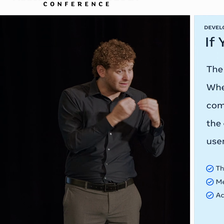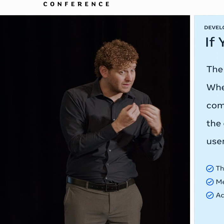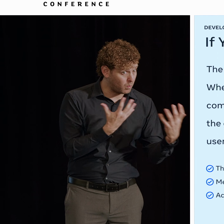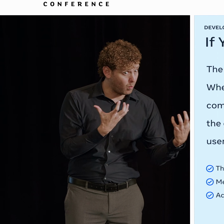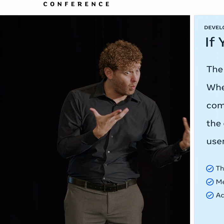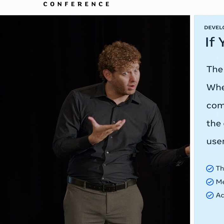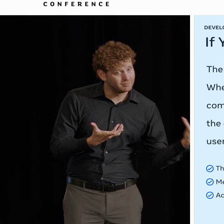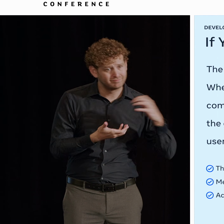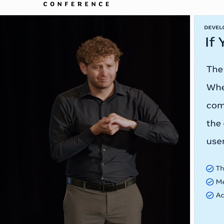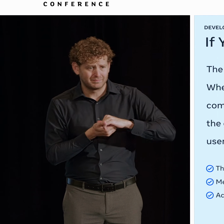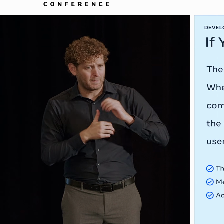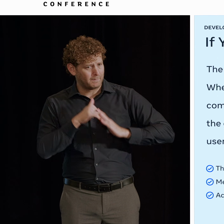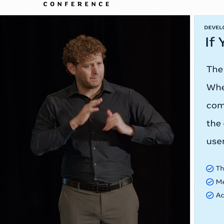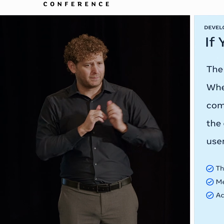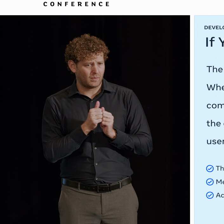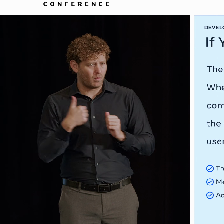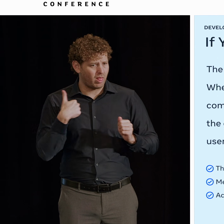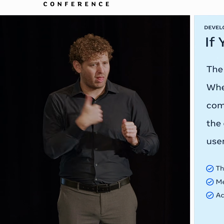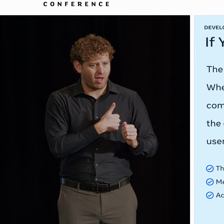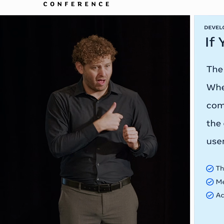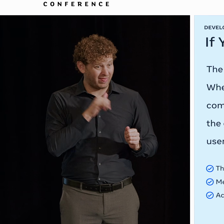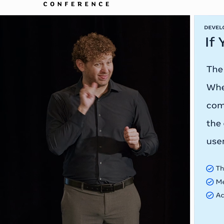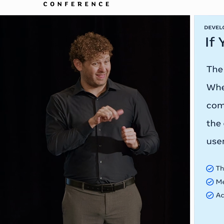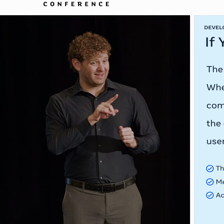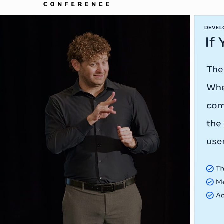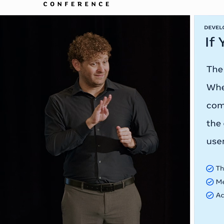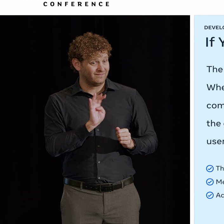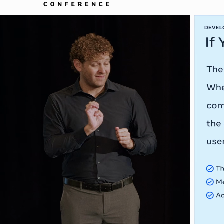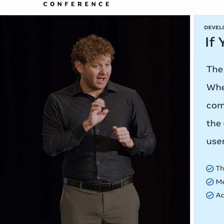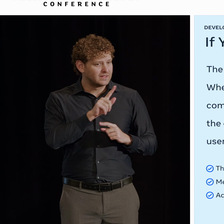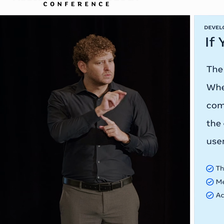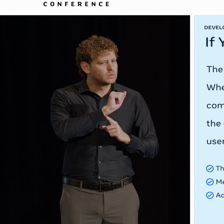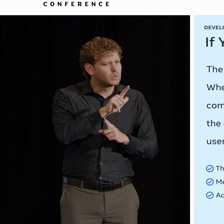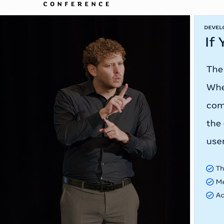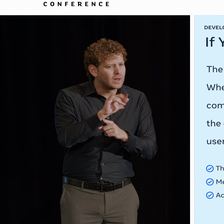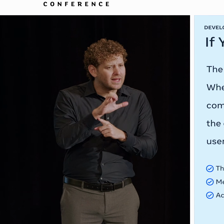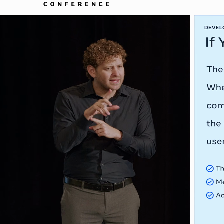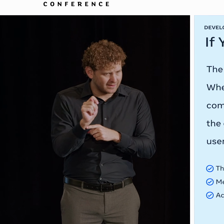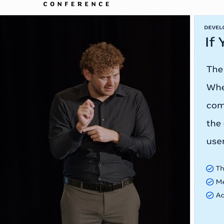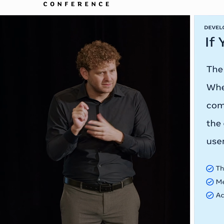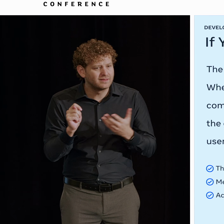today, giving the access to the camera, sensors, and microphones.